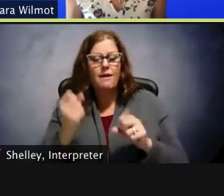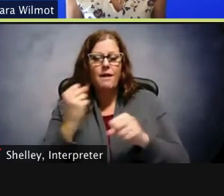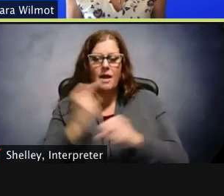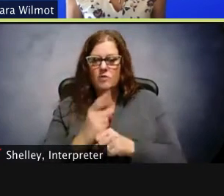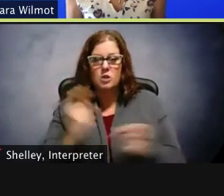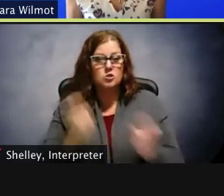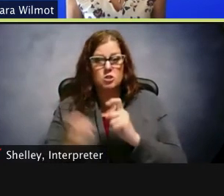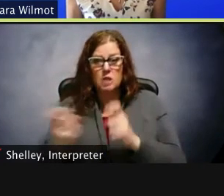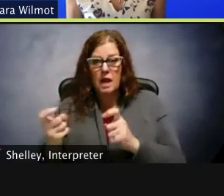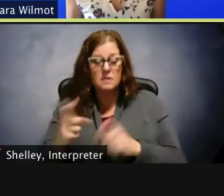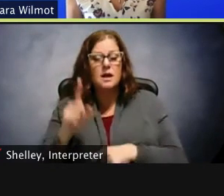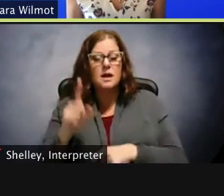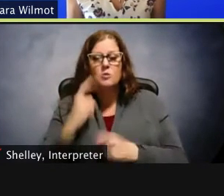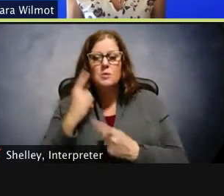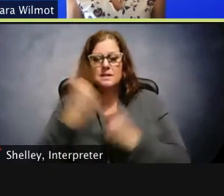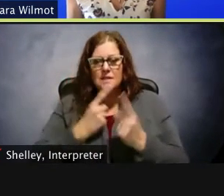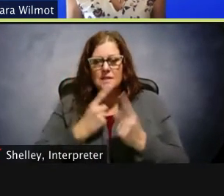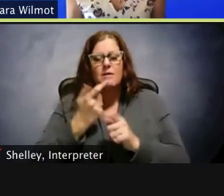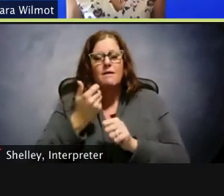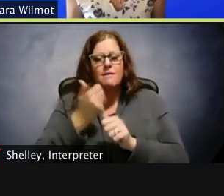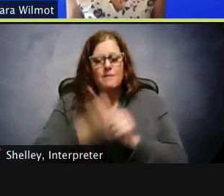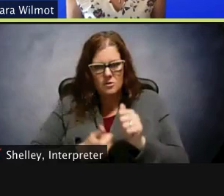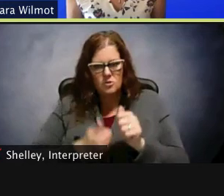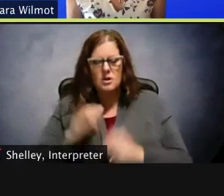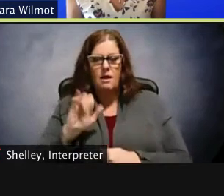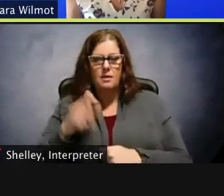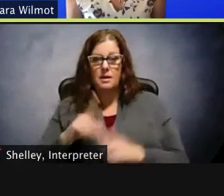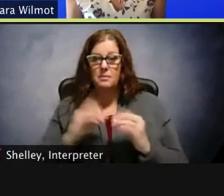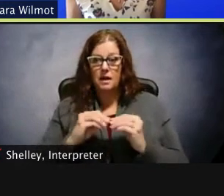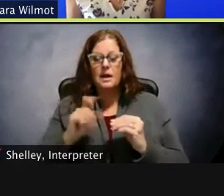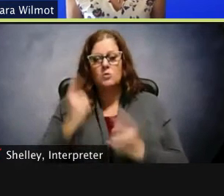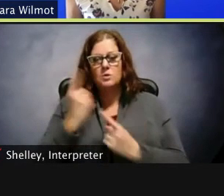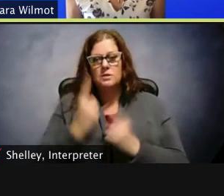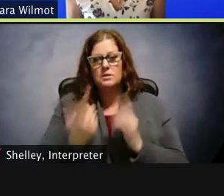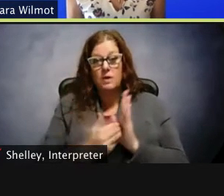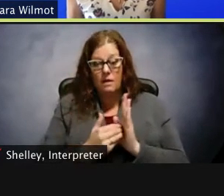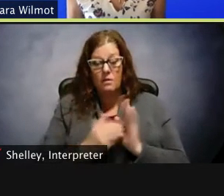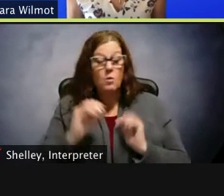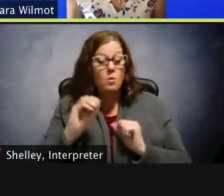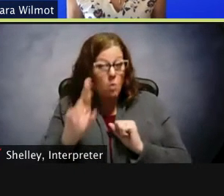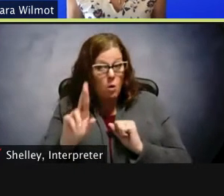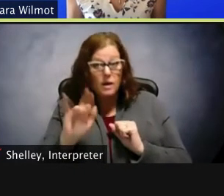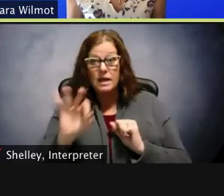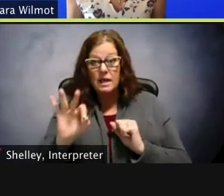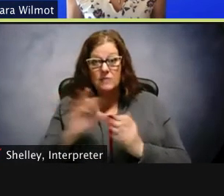and must be considered at every IEP meeting. Or if the student is not making progress